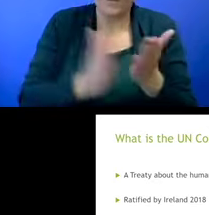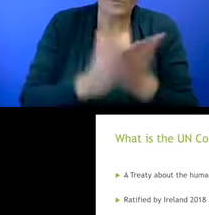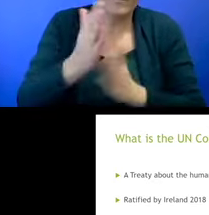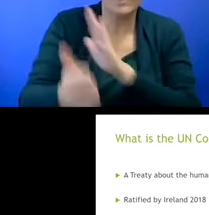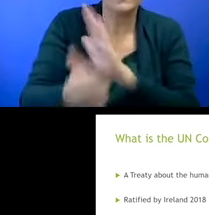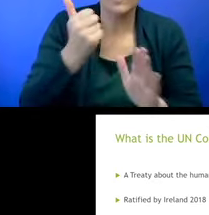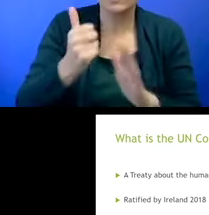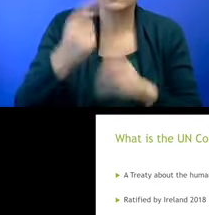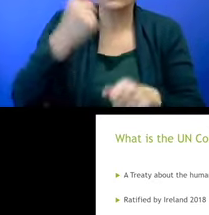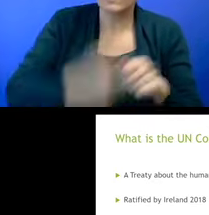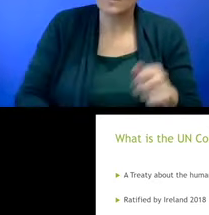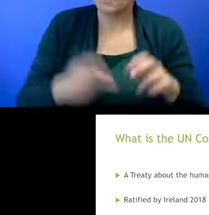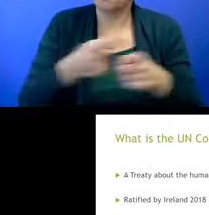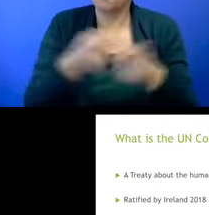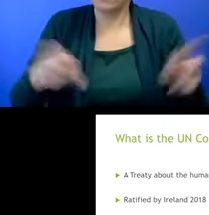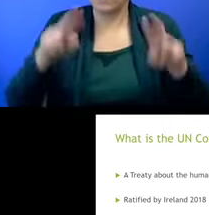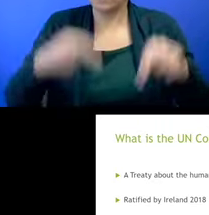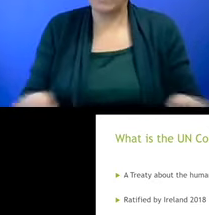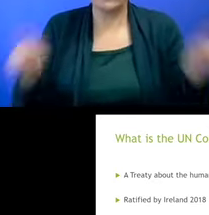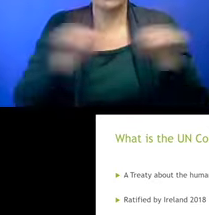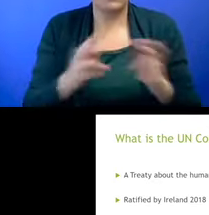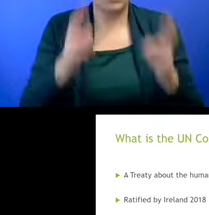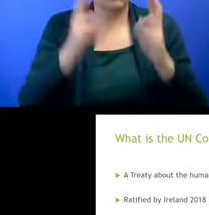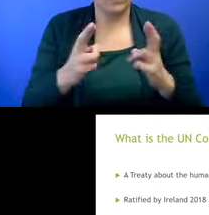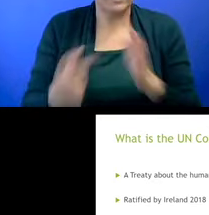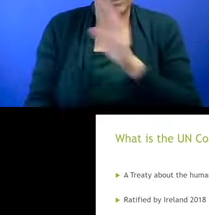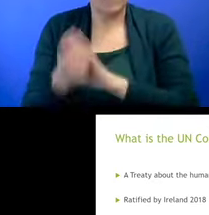can enjoy the same rights and opportunities as everybody else.